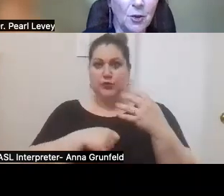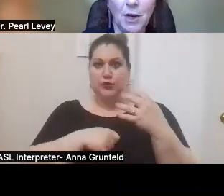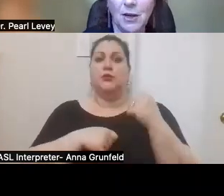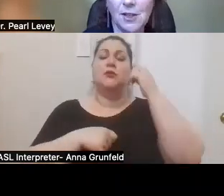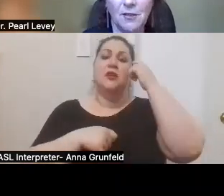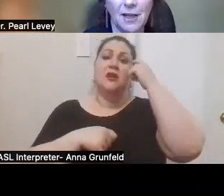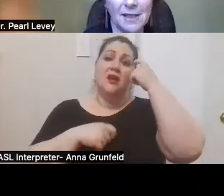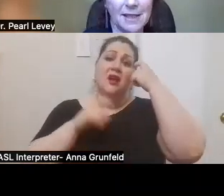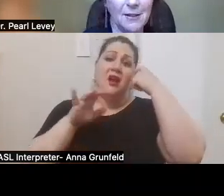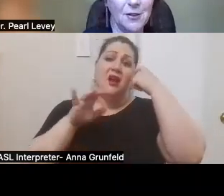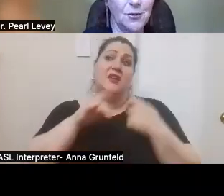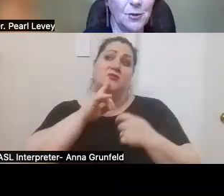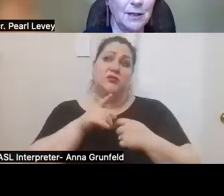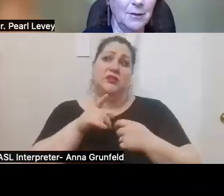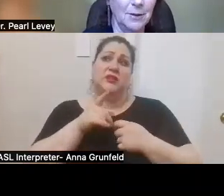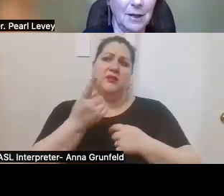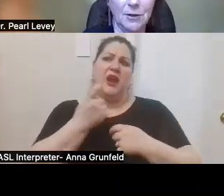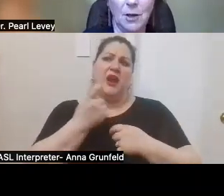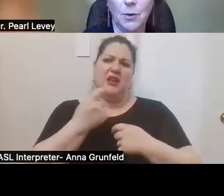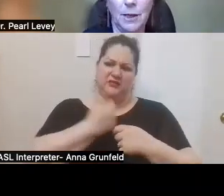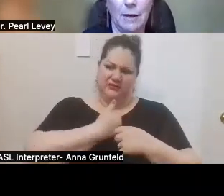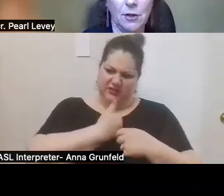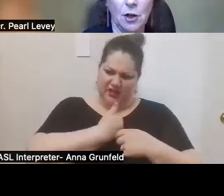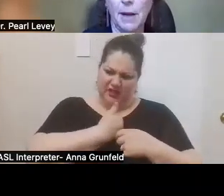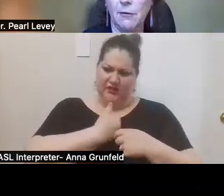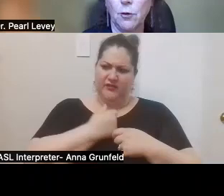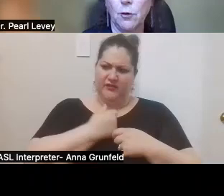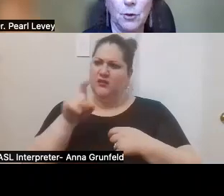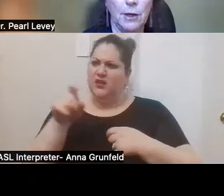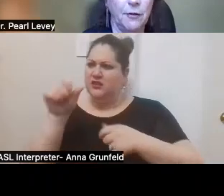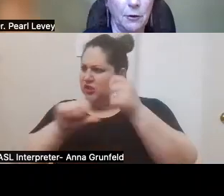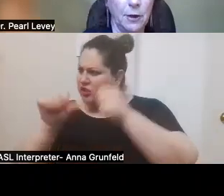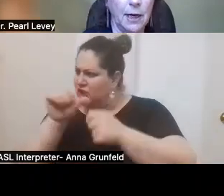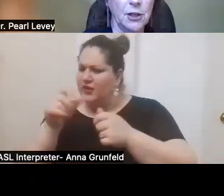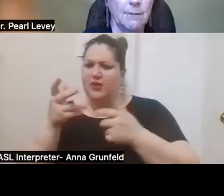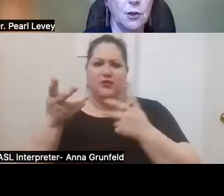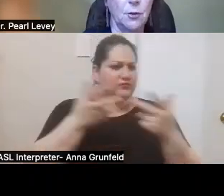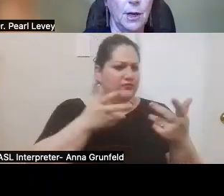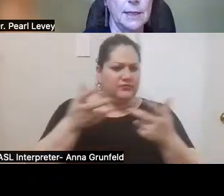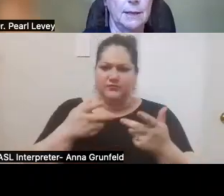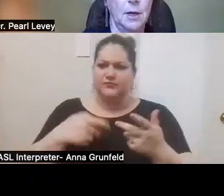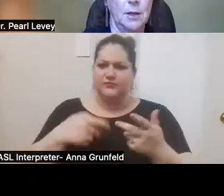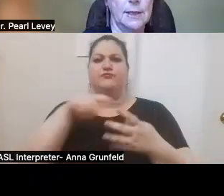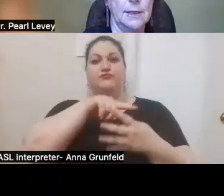We ask of ourselves. We, you know, we have to go back and forgery, figure it out to come to the right answer.